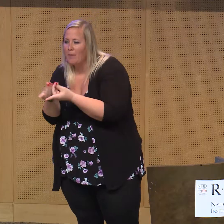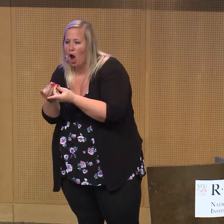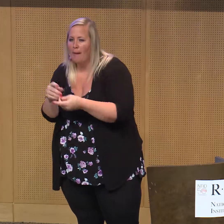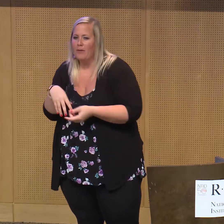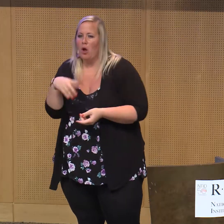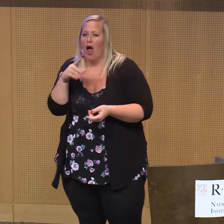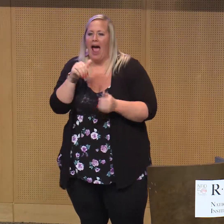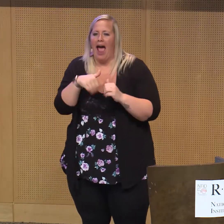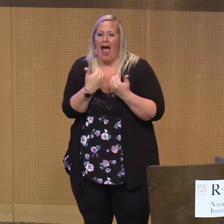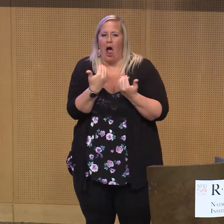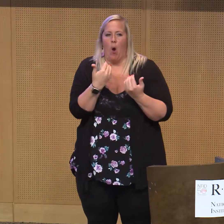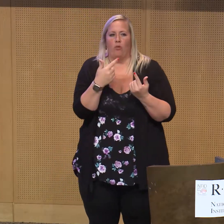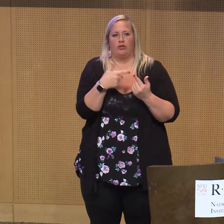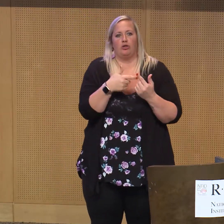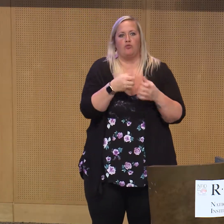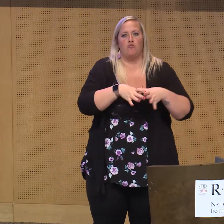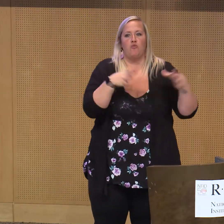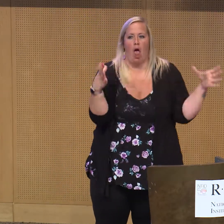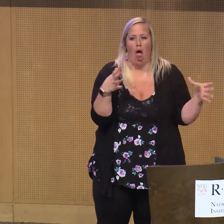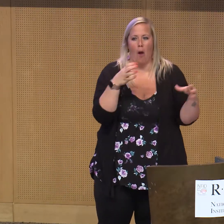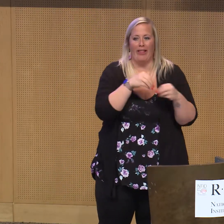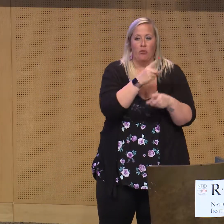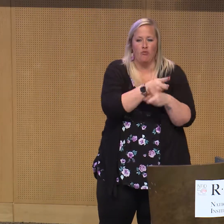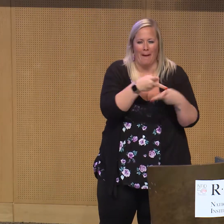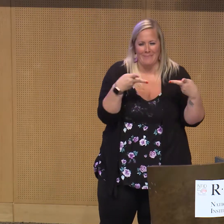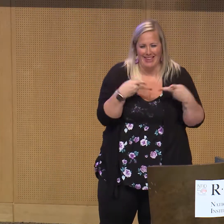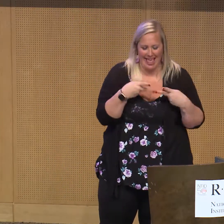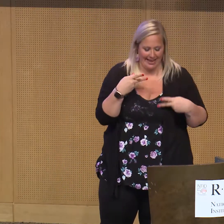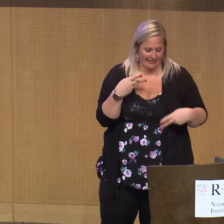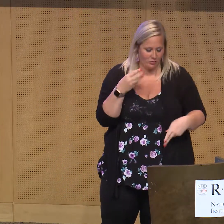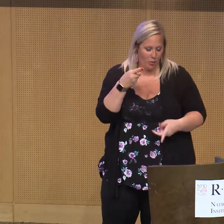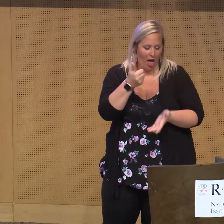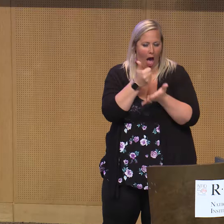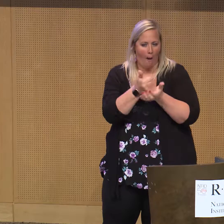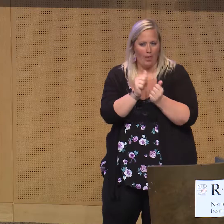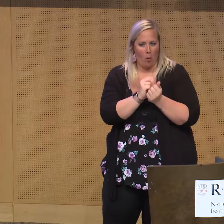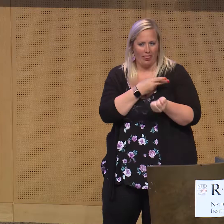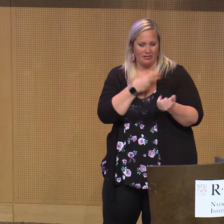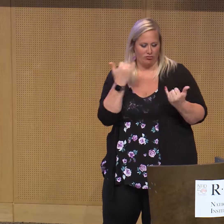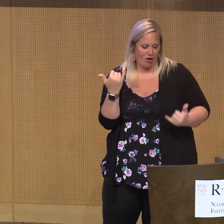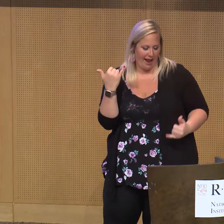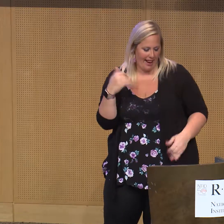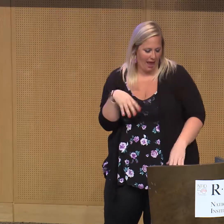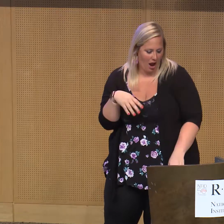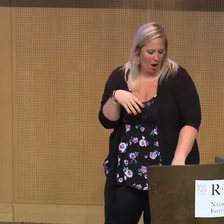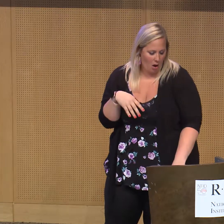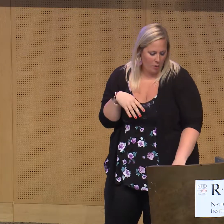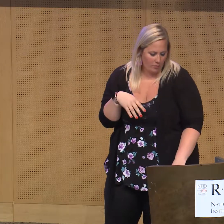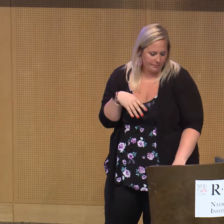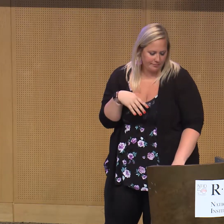And Sasha Group helps companies understand who to hire and how to best grow in the most appropriate place.